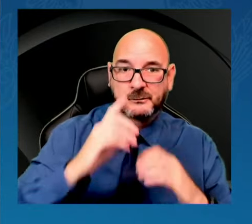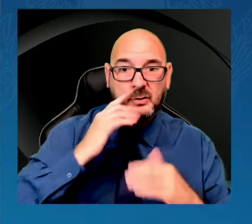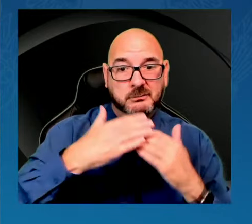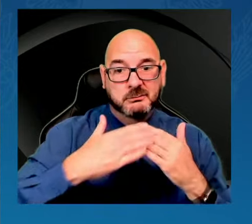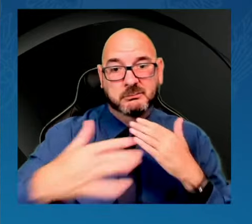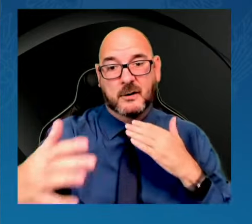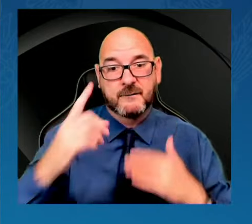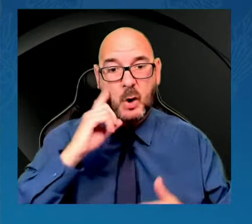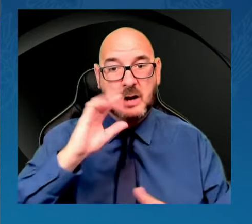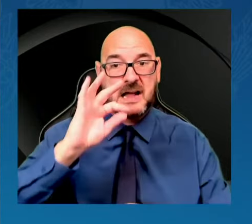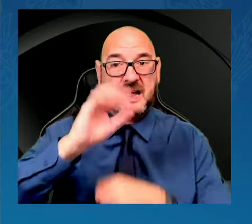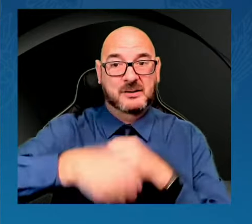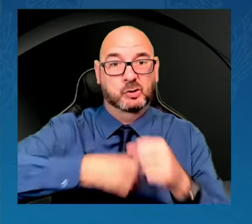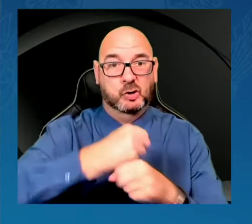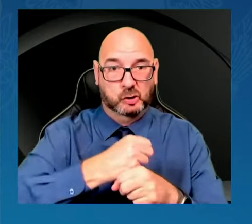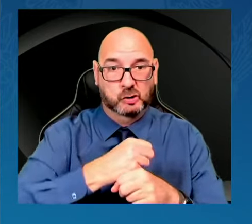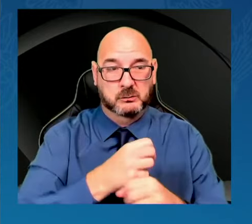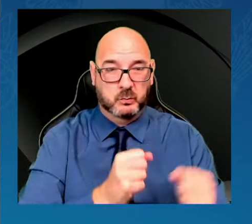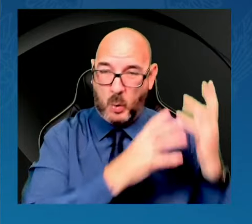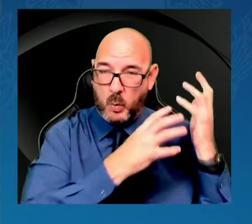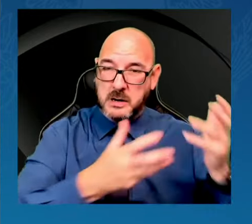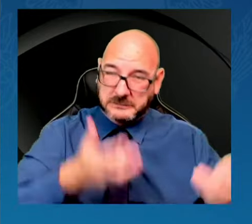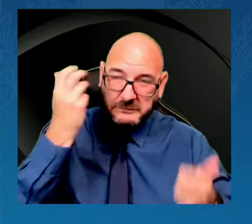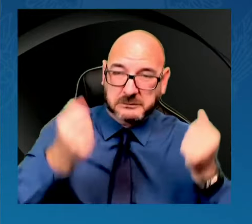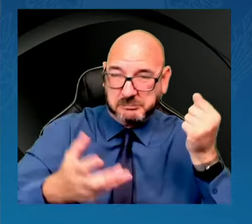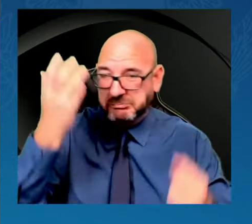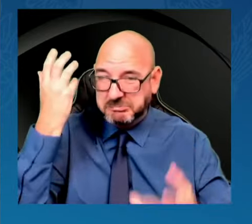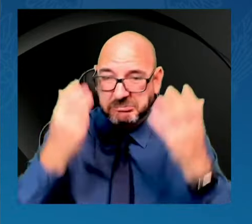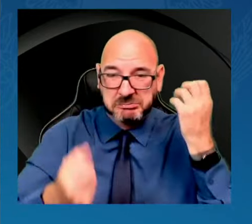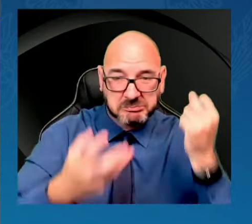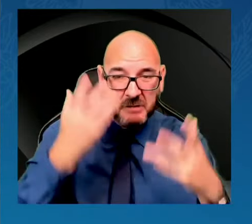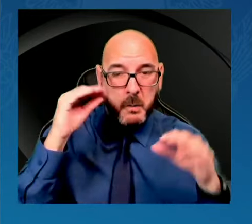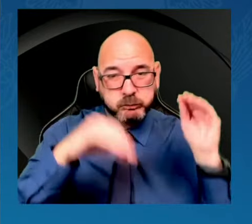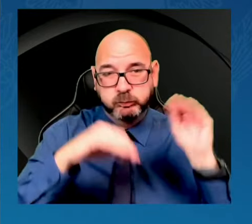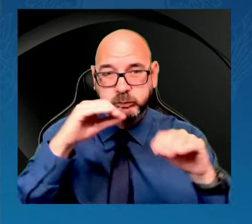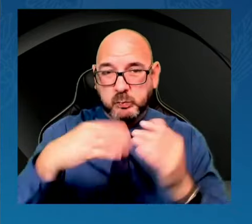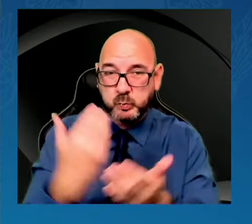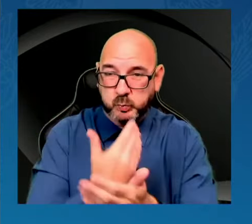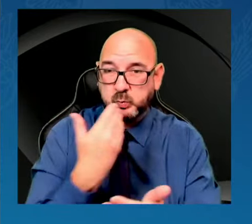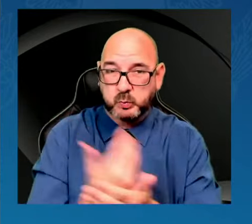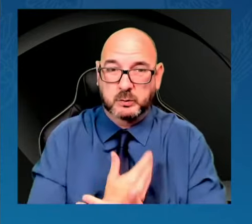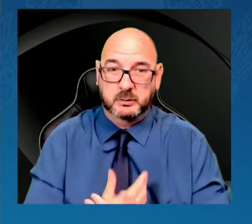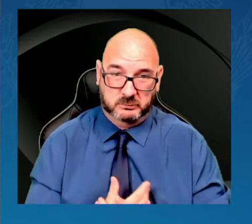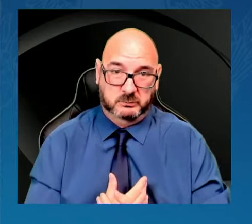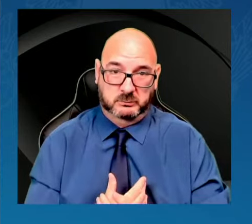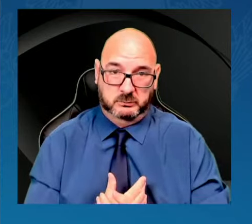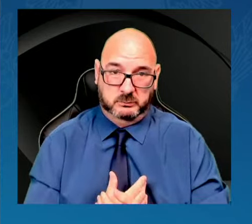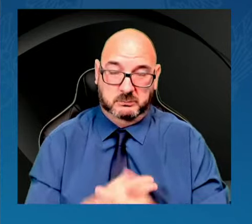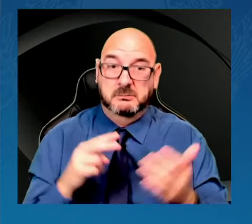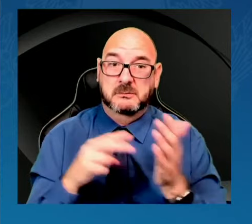And what that will mean in terms of jobs. Because we're also partnering with folks like IBEW --